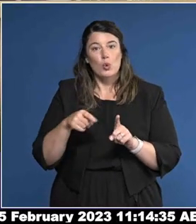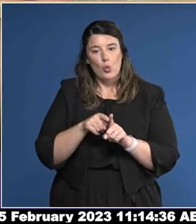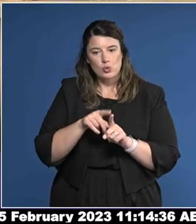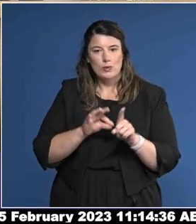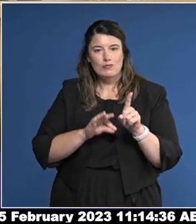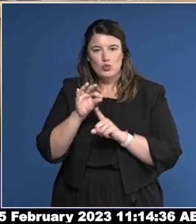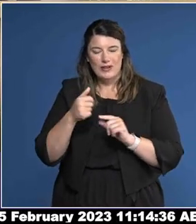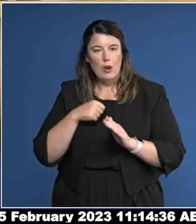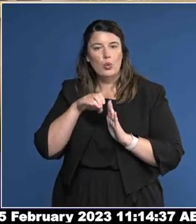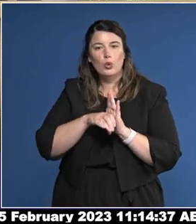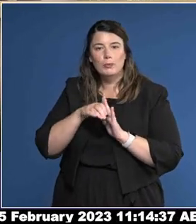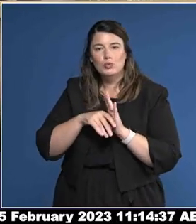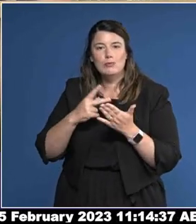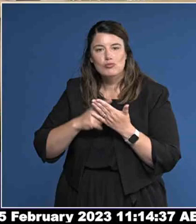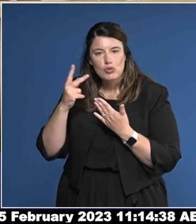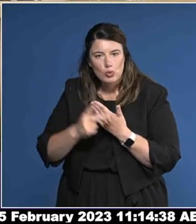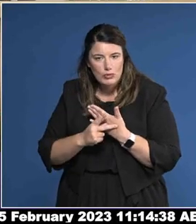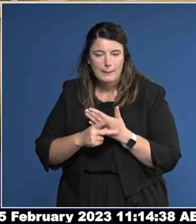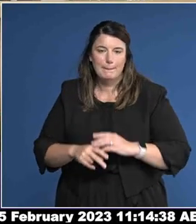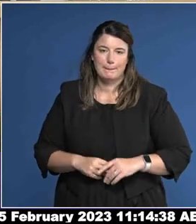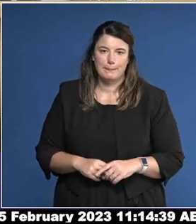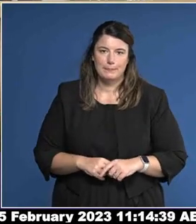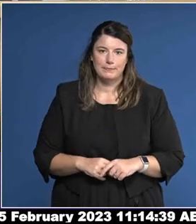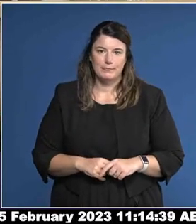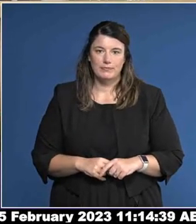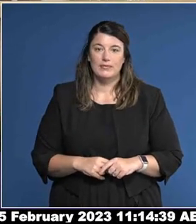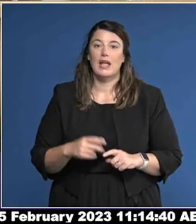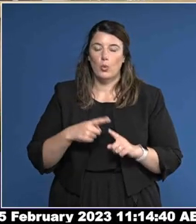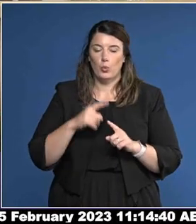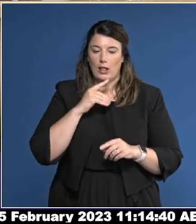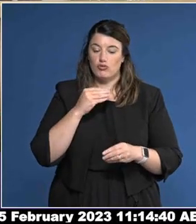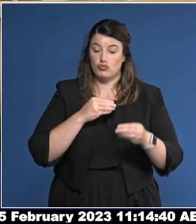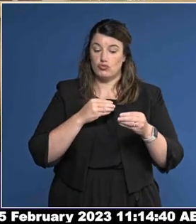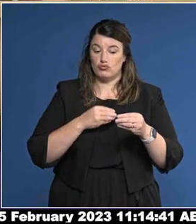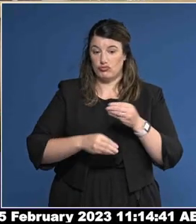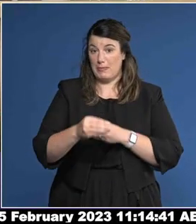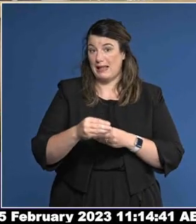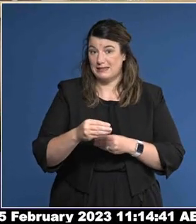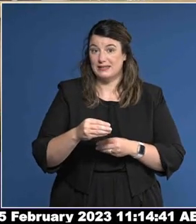infrastructure and systems and then looking to replace - or put in place systems that we actually currently don't have.